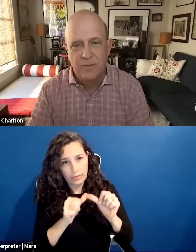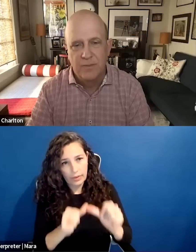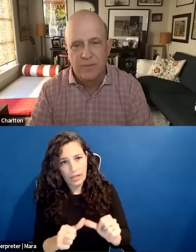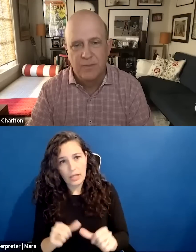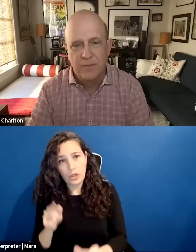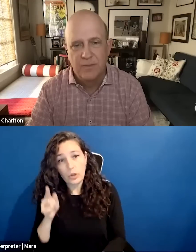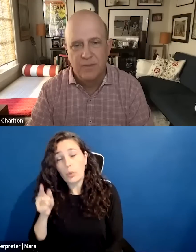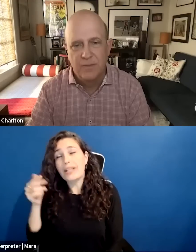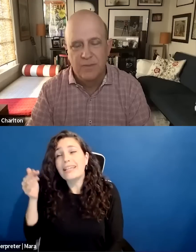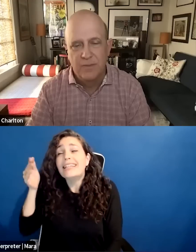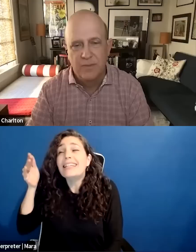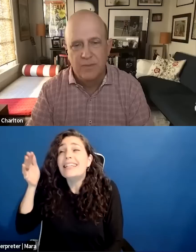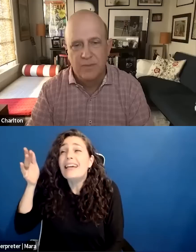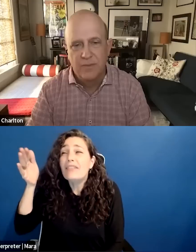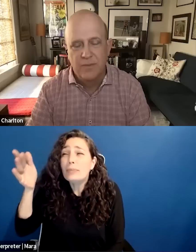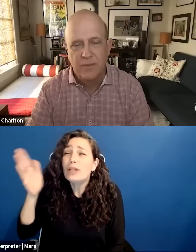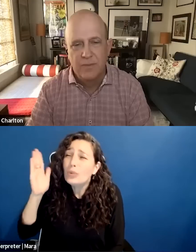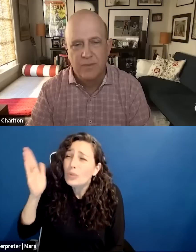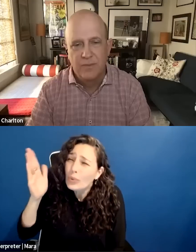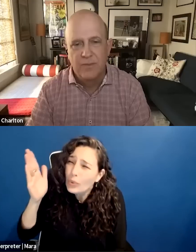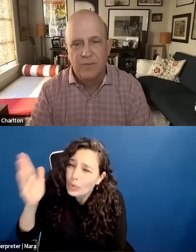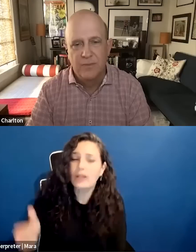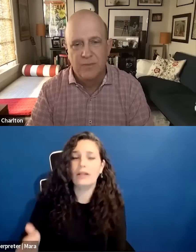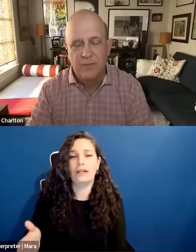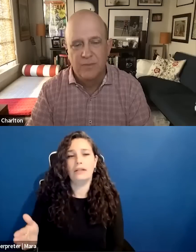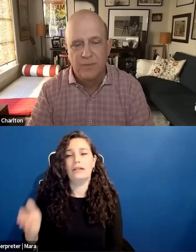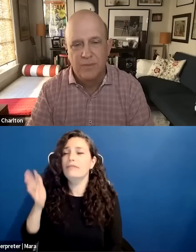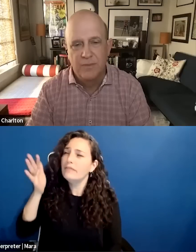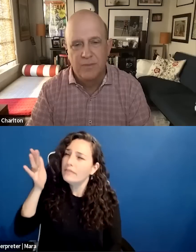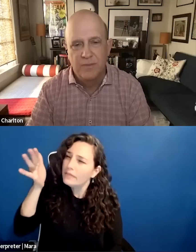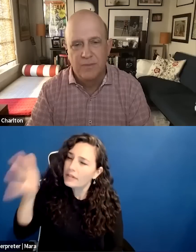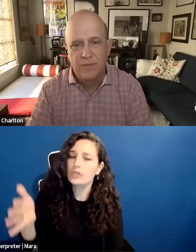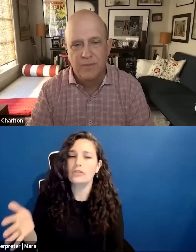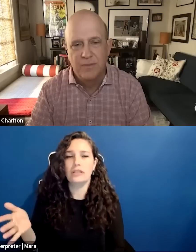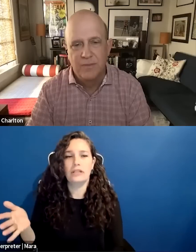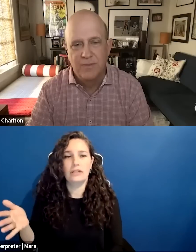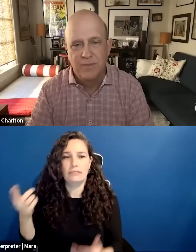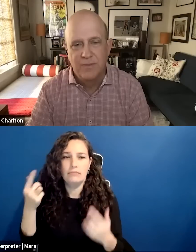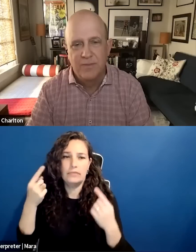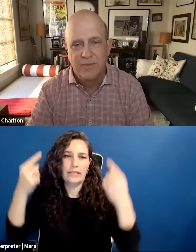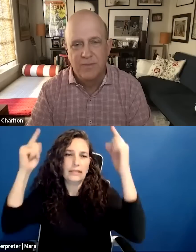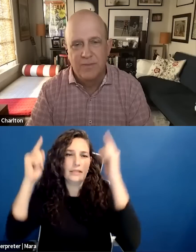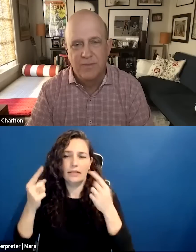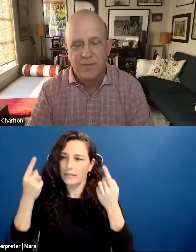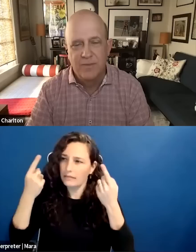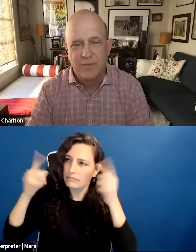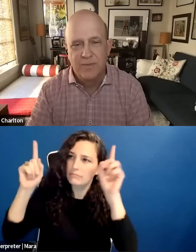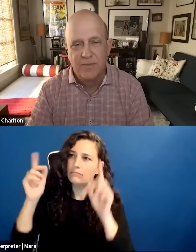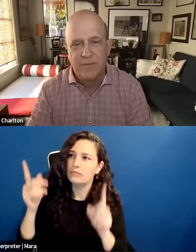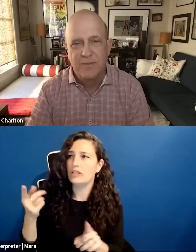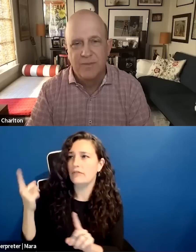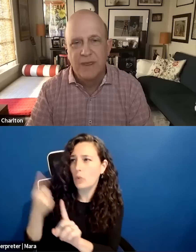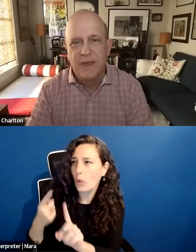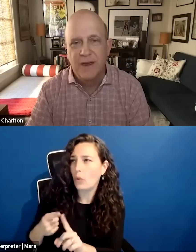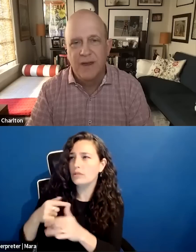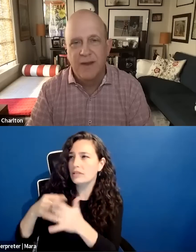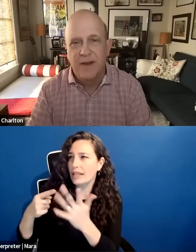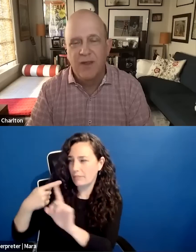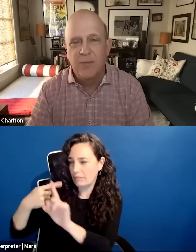and you're inevitably going to achieve your goals. I think that that's something that can be really powerful. Yeah, I agree.